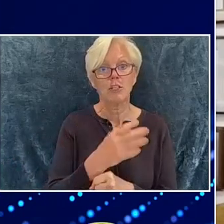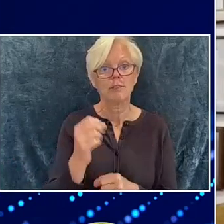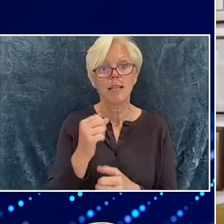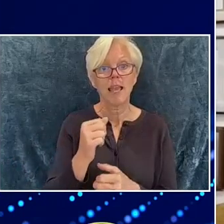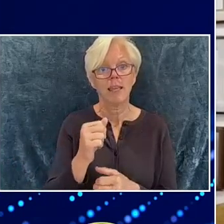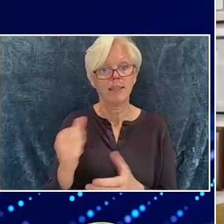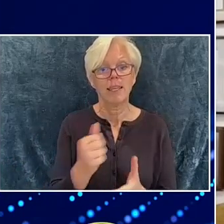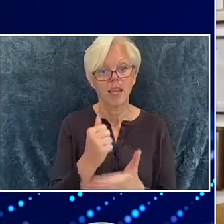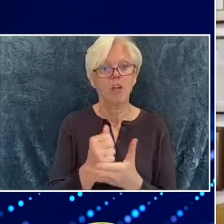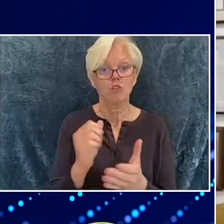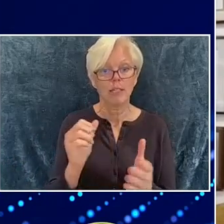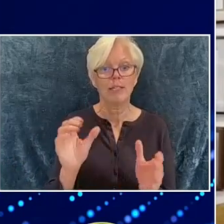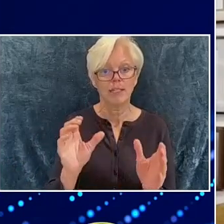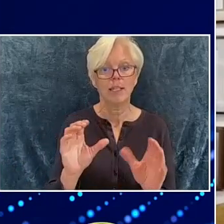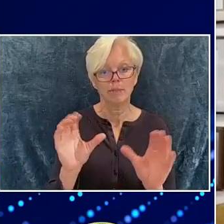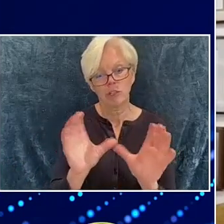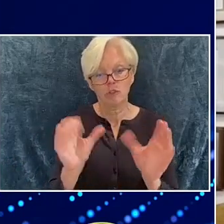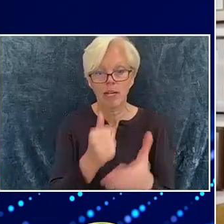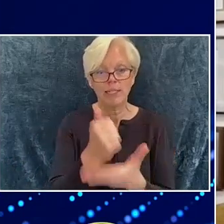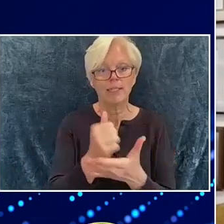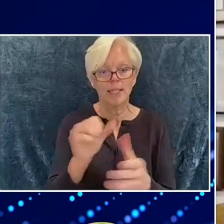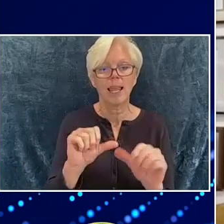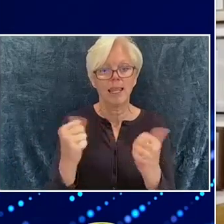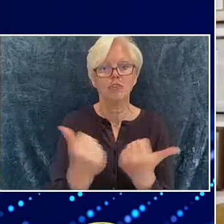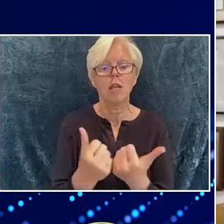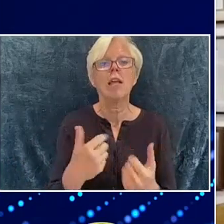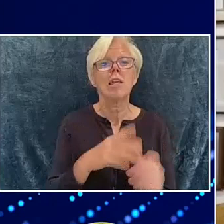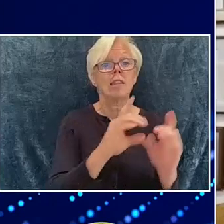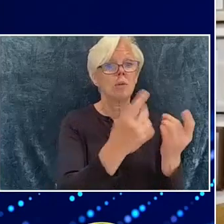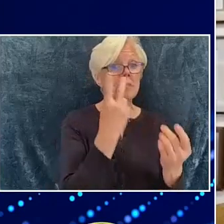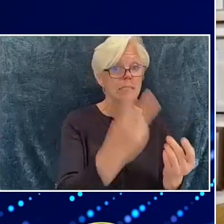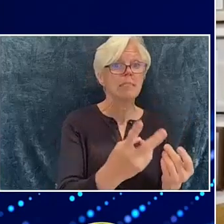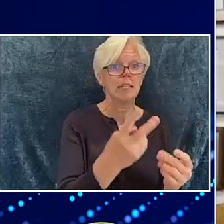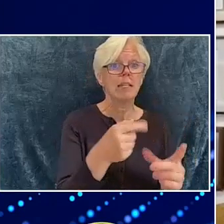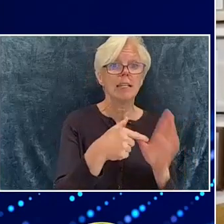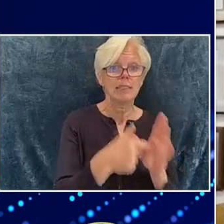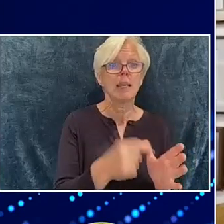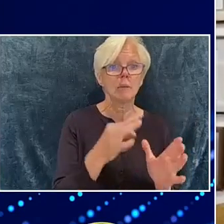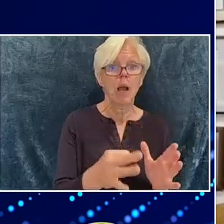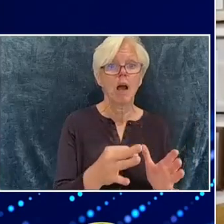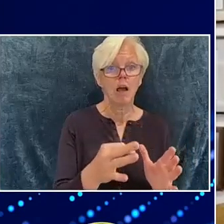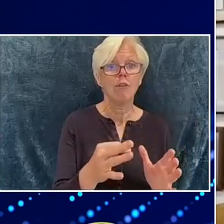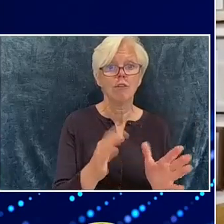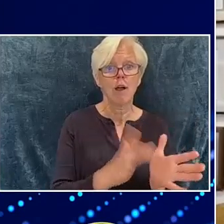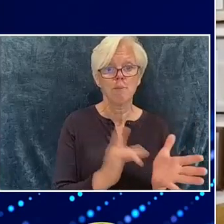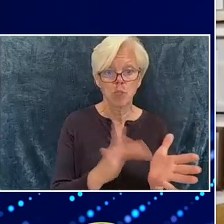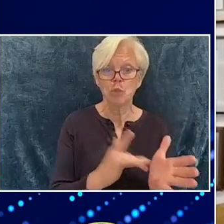The Department said, the Department has seen examples of abuses, such as misrepresentation that should fall under